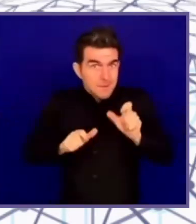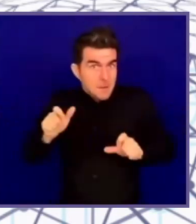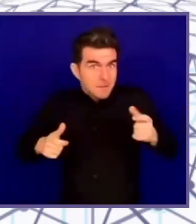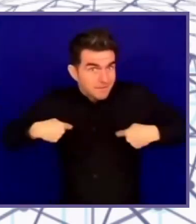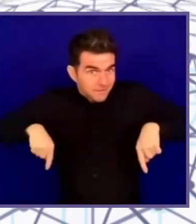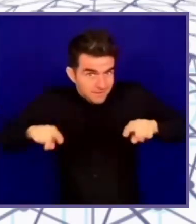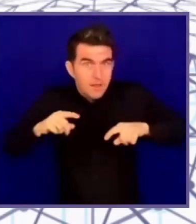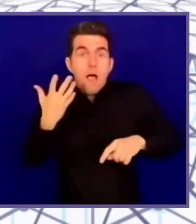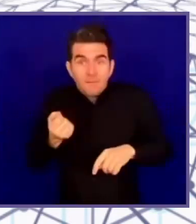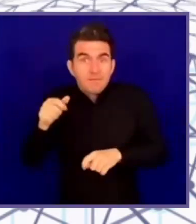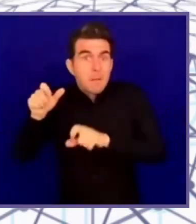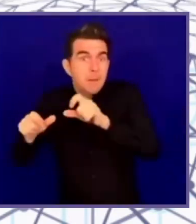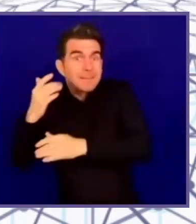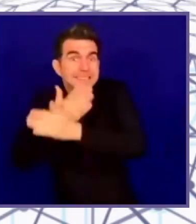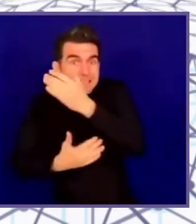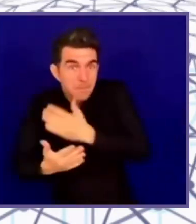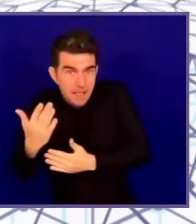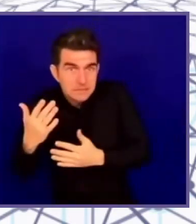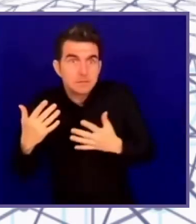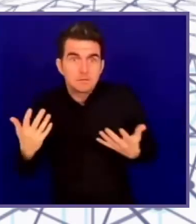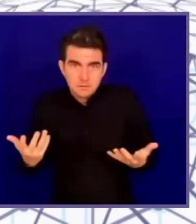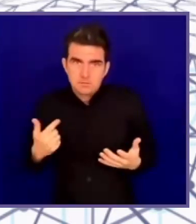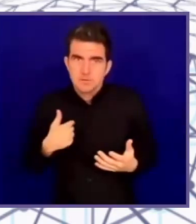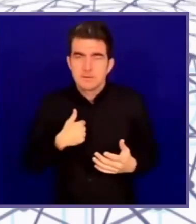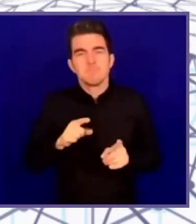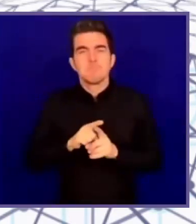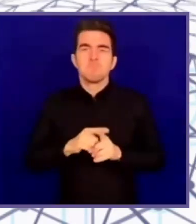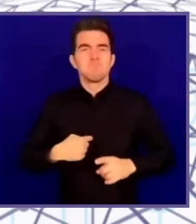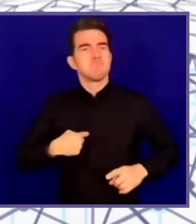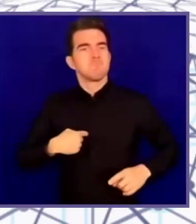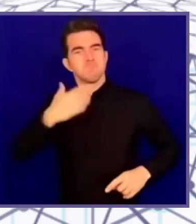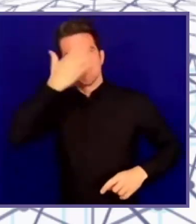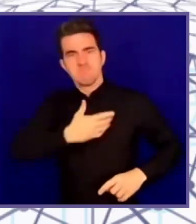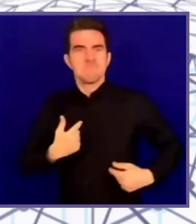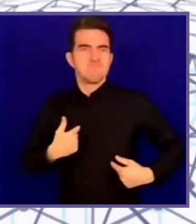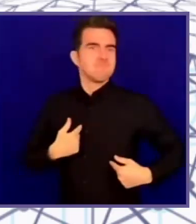discriminated against myself. And I've seen a lot of patients who have been discriminated against so